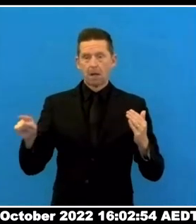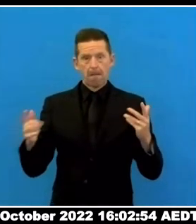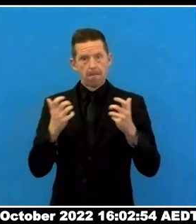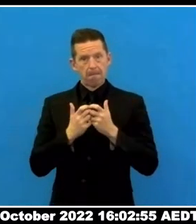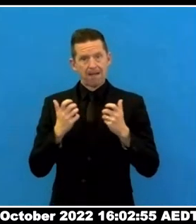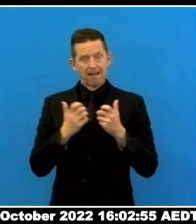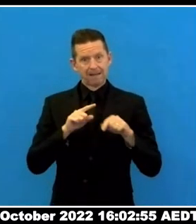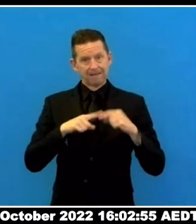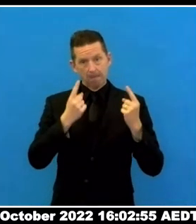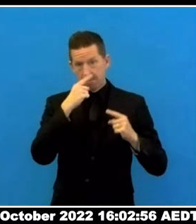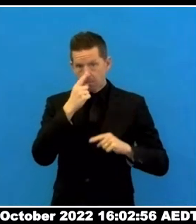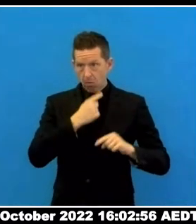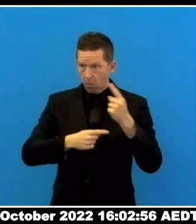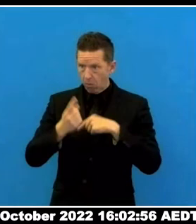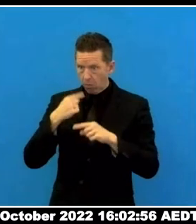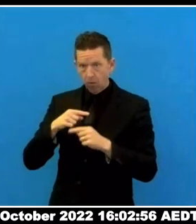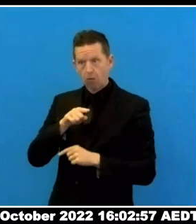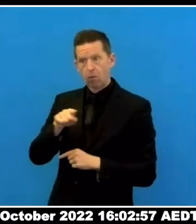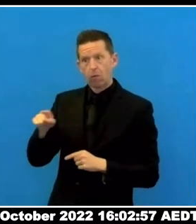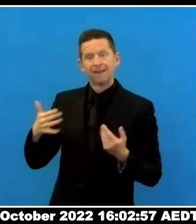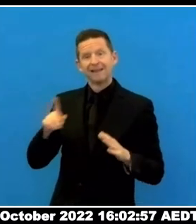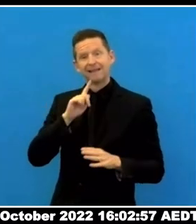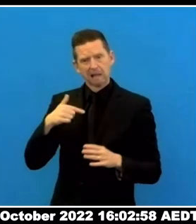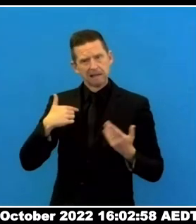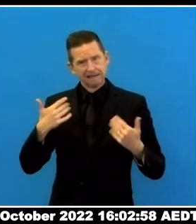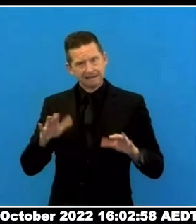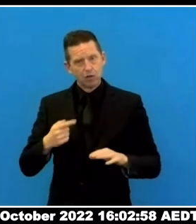from different people that they said that, "We tried, we tried.